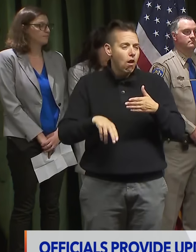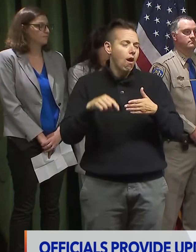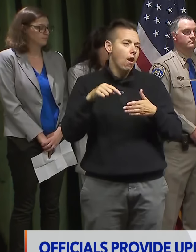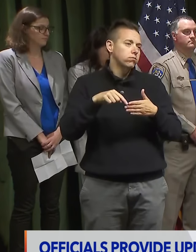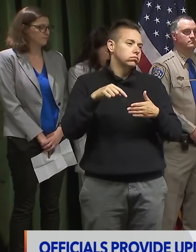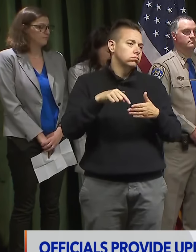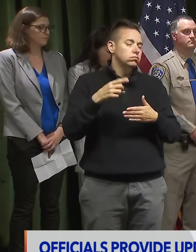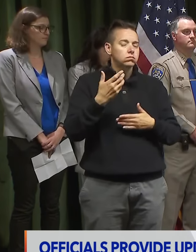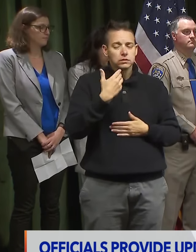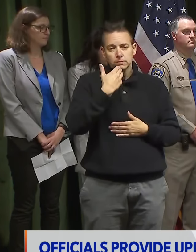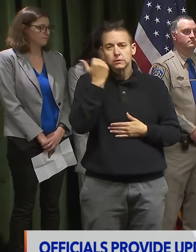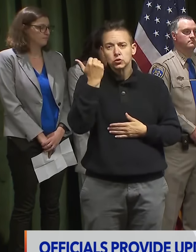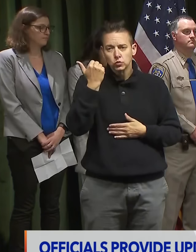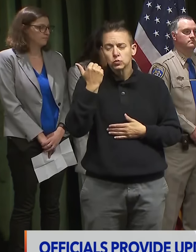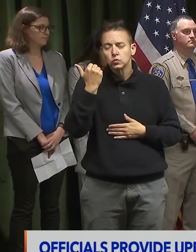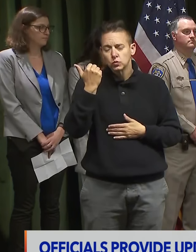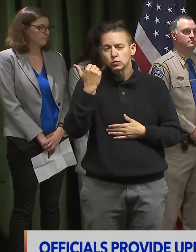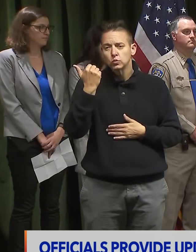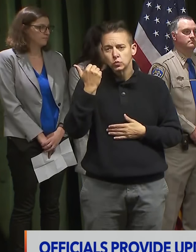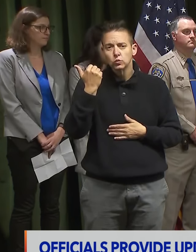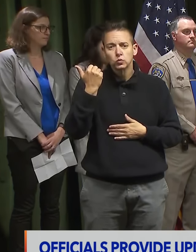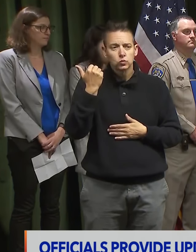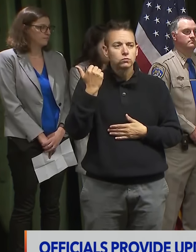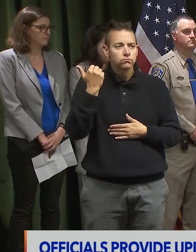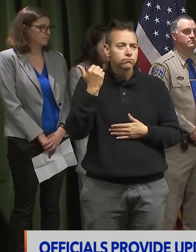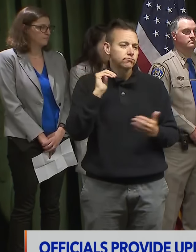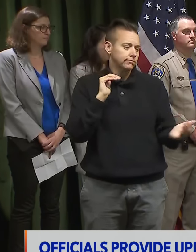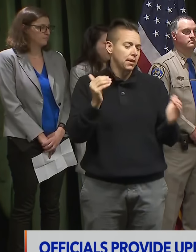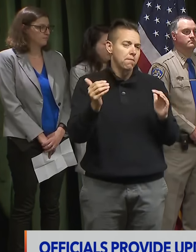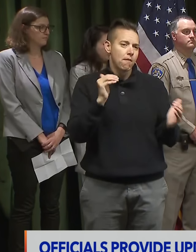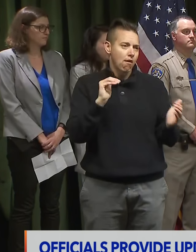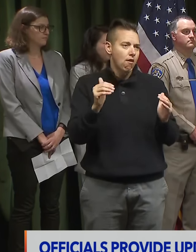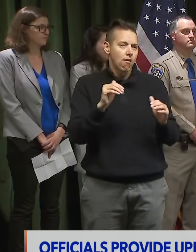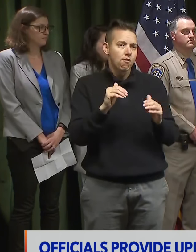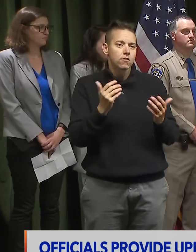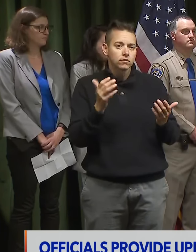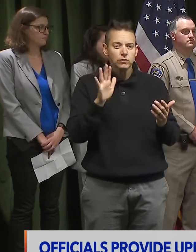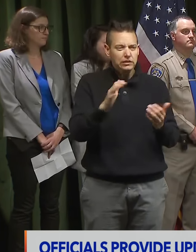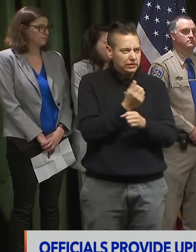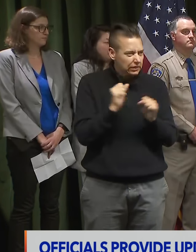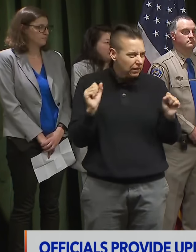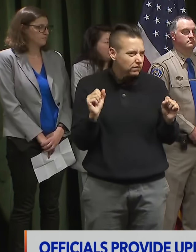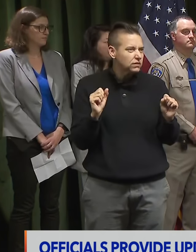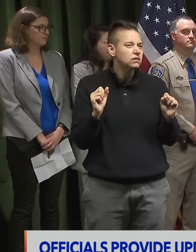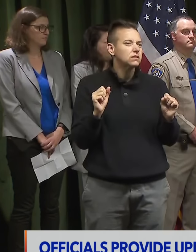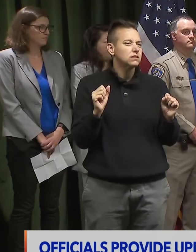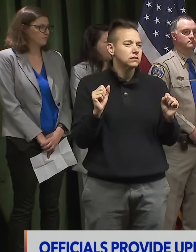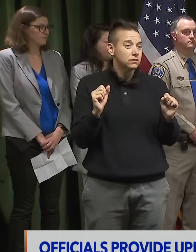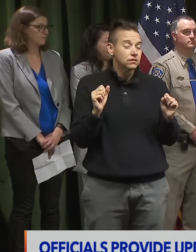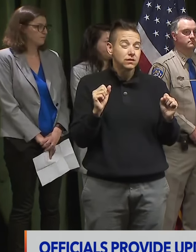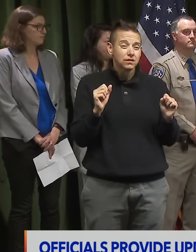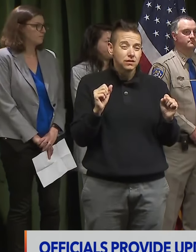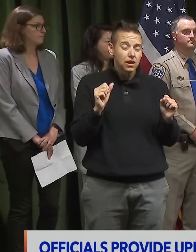TRAGICALLY AND EVEN THOUGH THIS WAS NOT A GOOD INCIDENT. I THINK THE OUTCOME IS A LOT